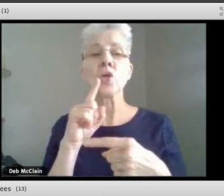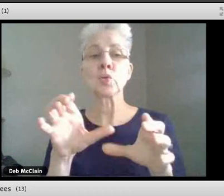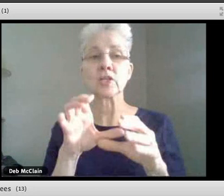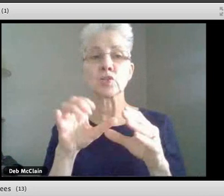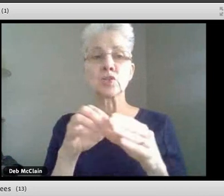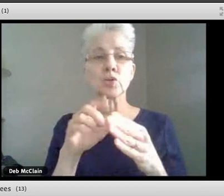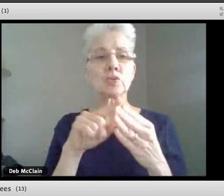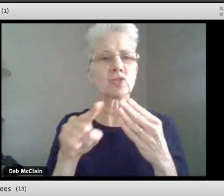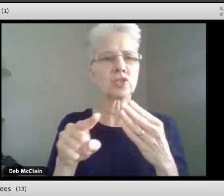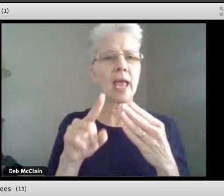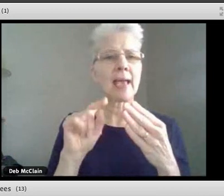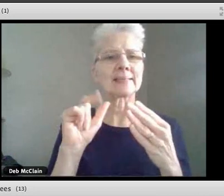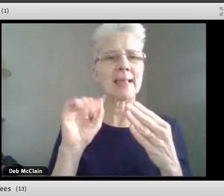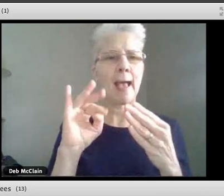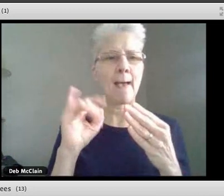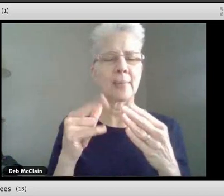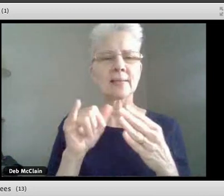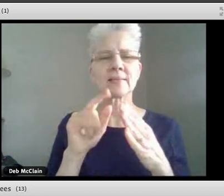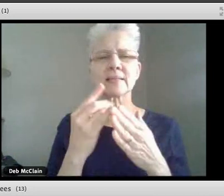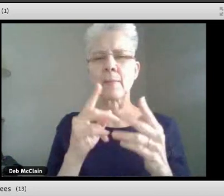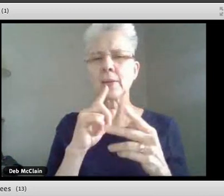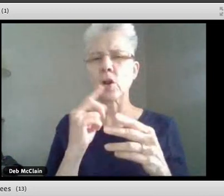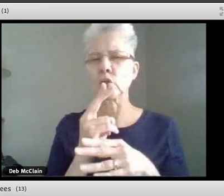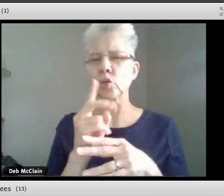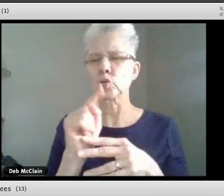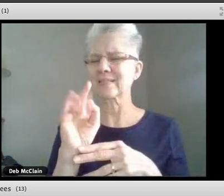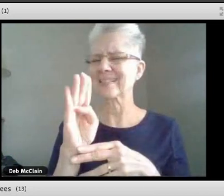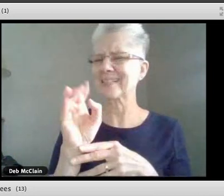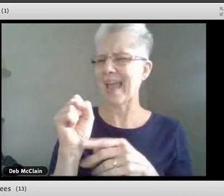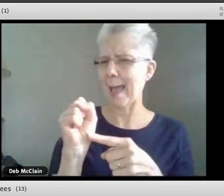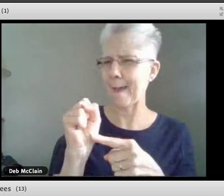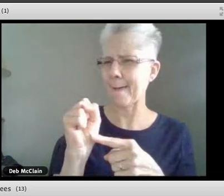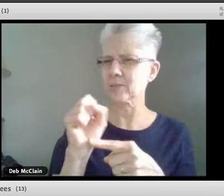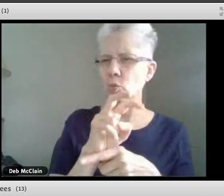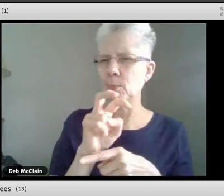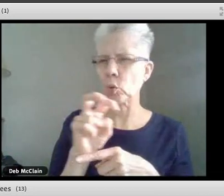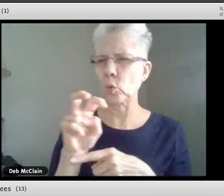to get from link to link on your page. So if you hit the tab key, you can see